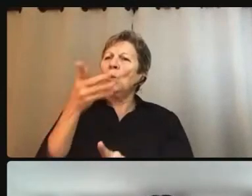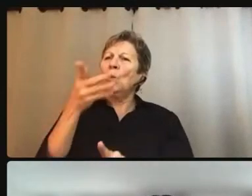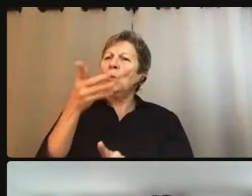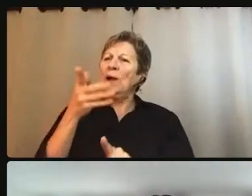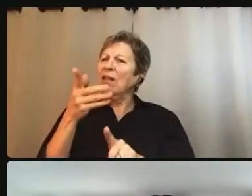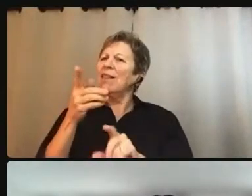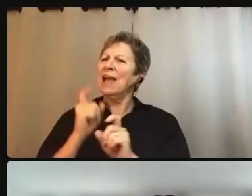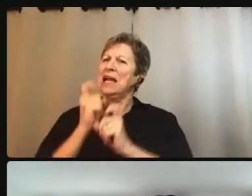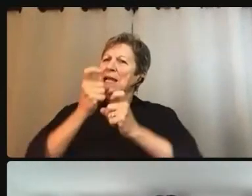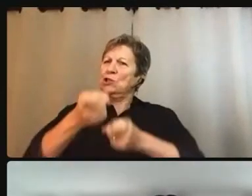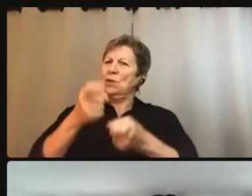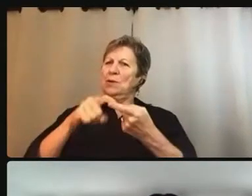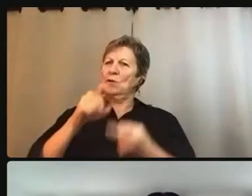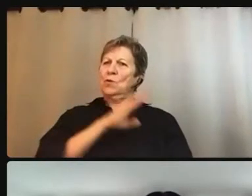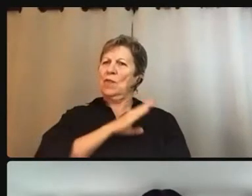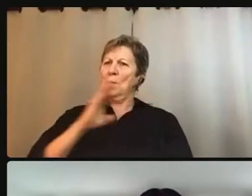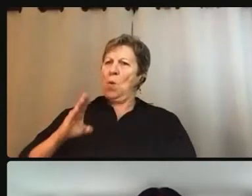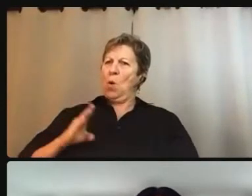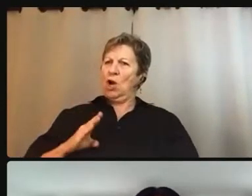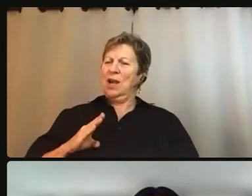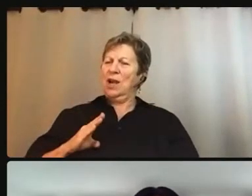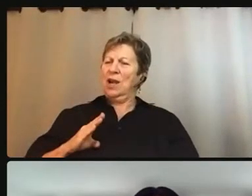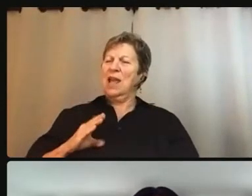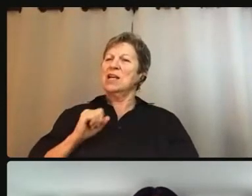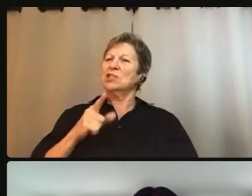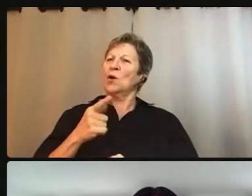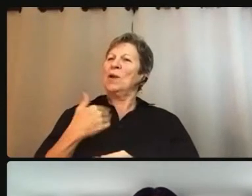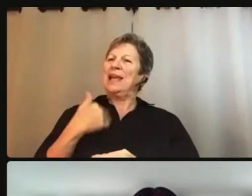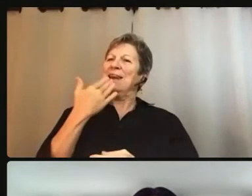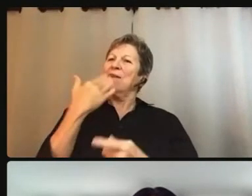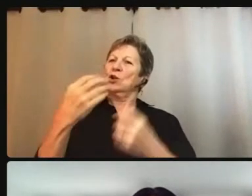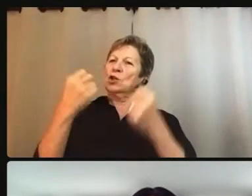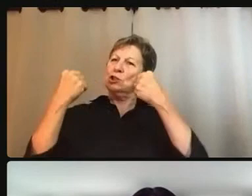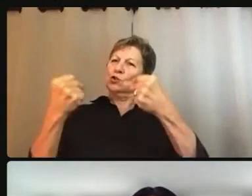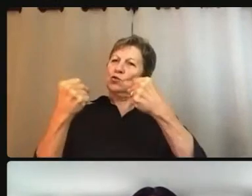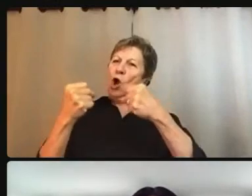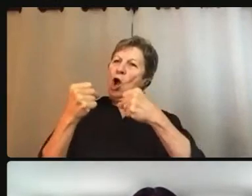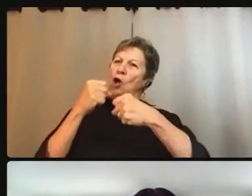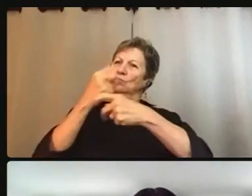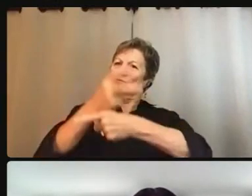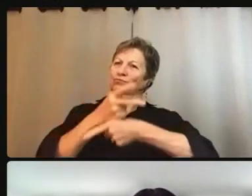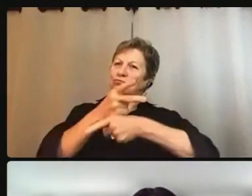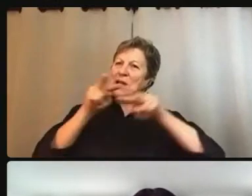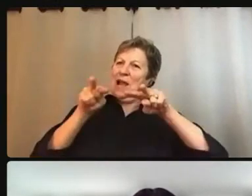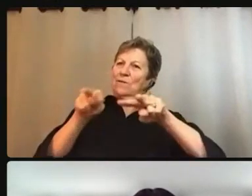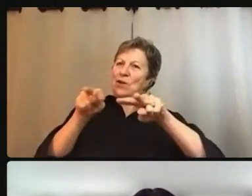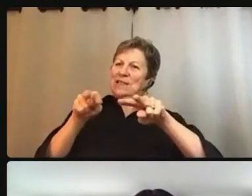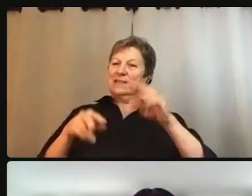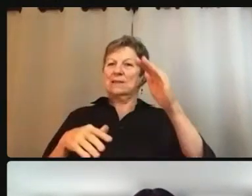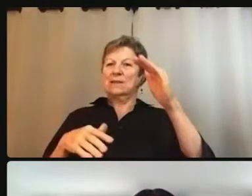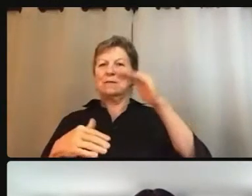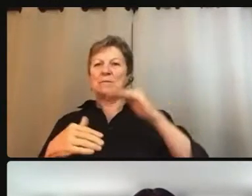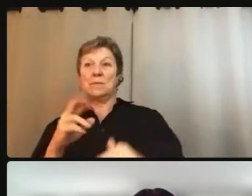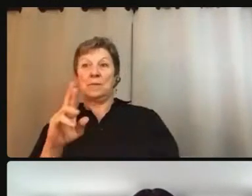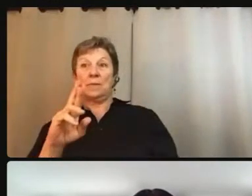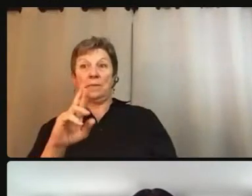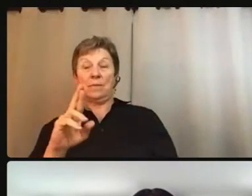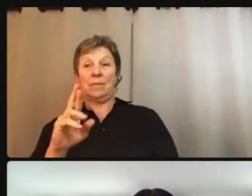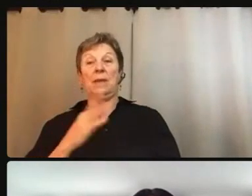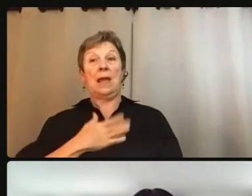SHARE HOW YOU WILL CONTRIBUTE AS A MEMBER OF THE BOARD SO WE